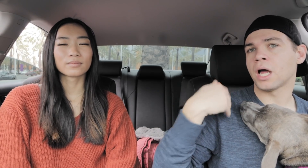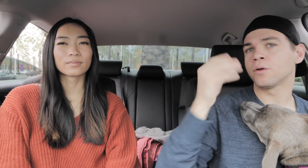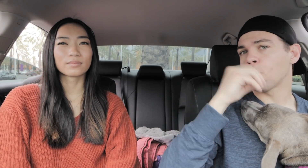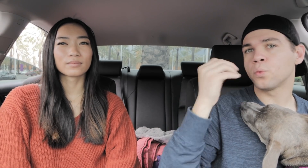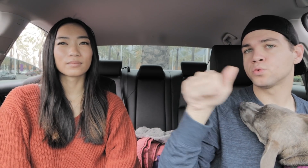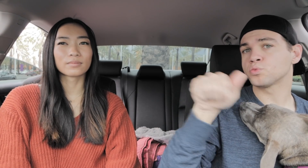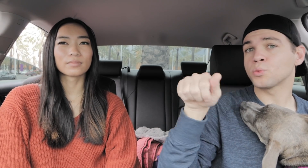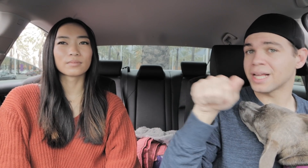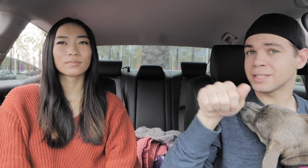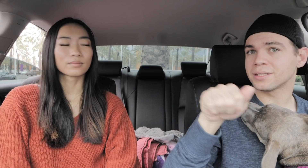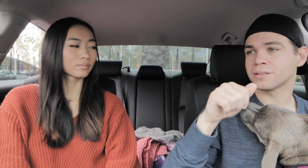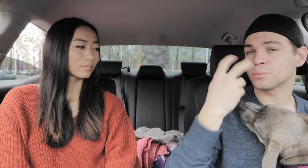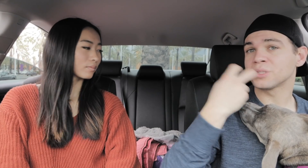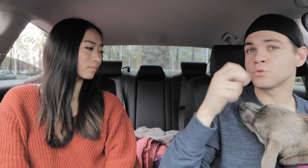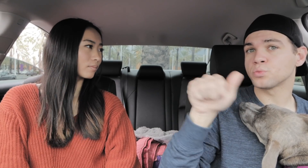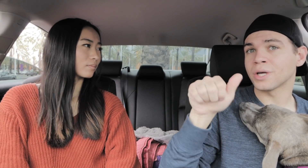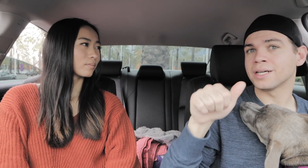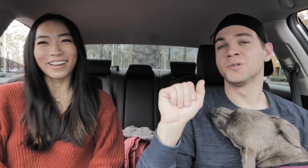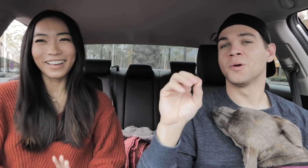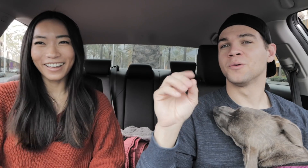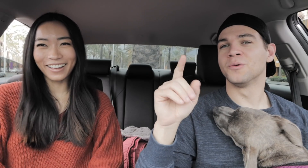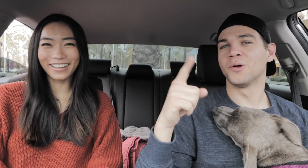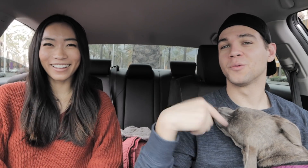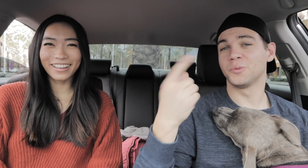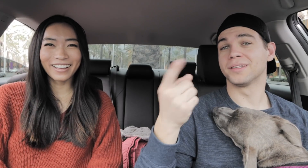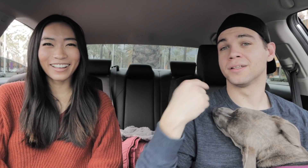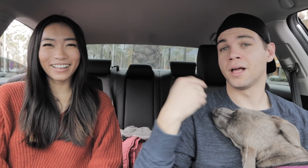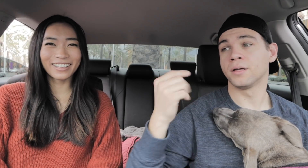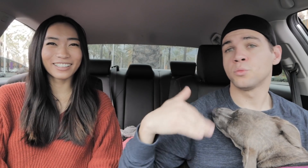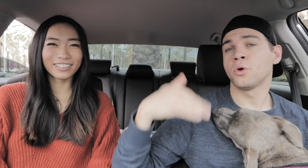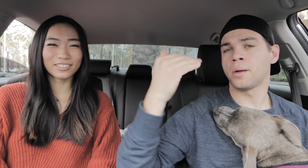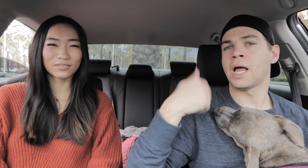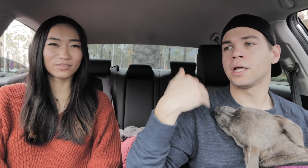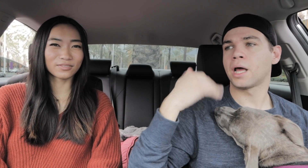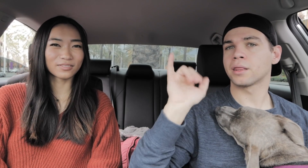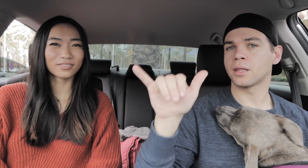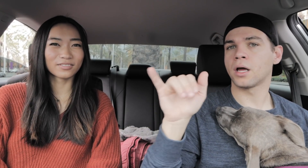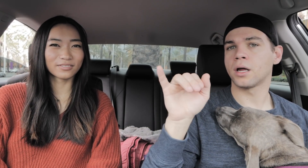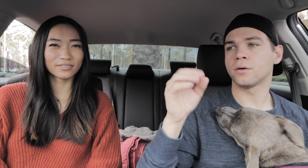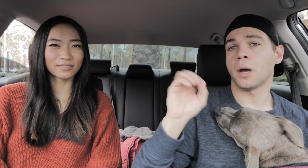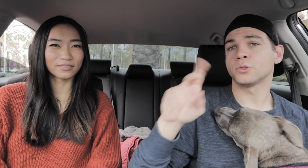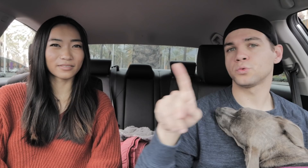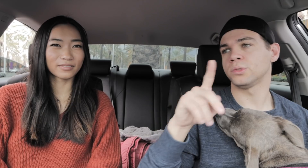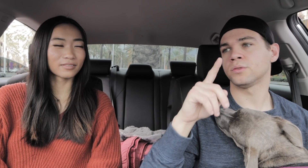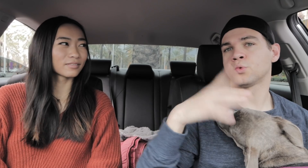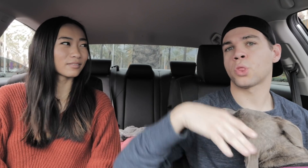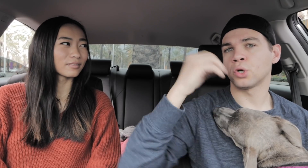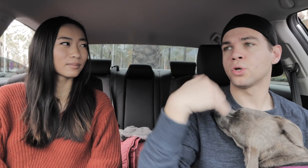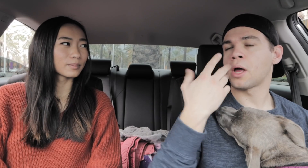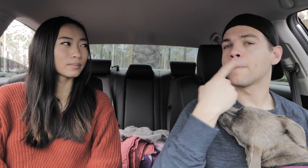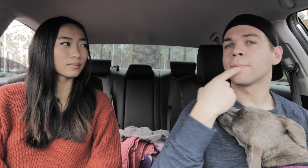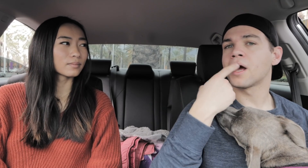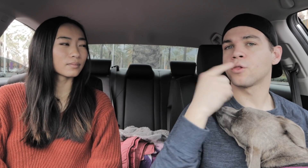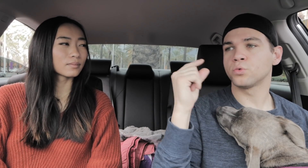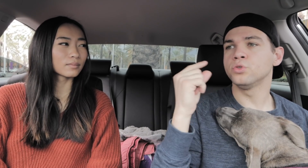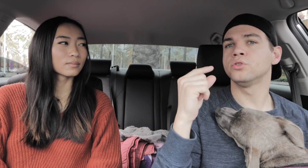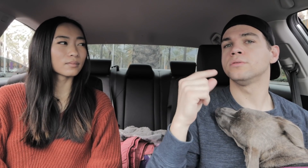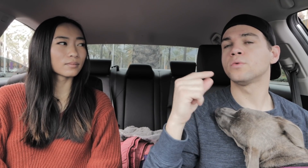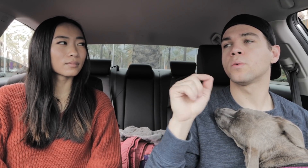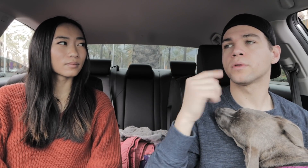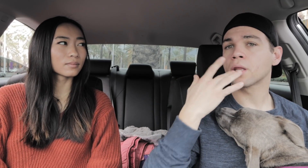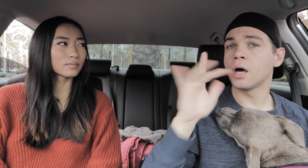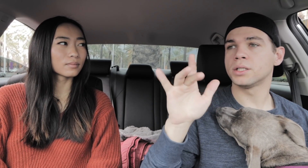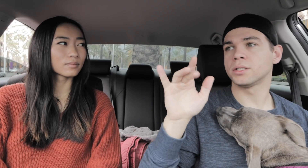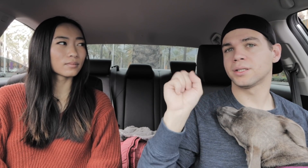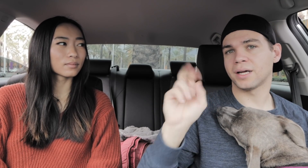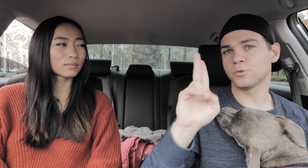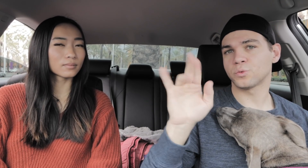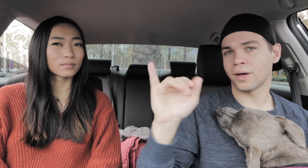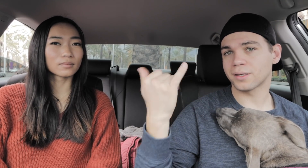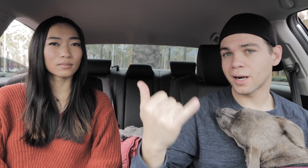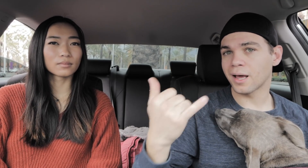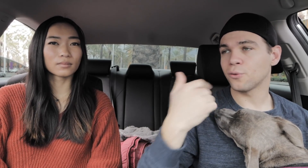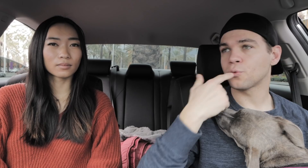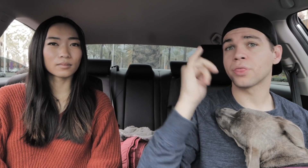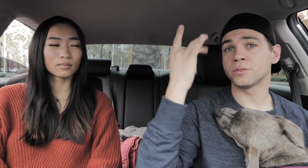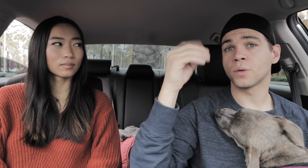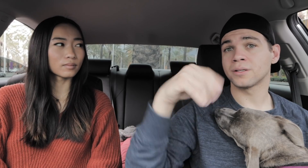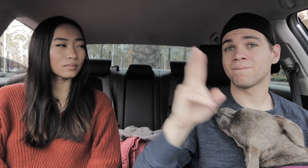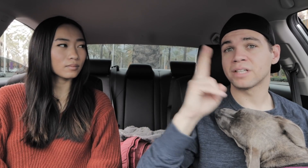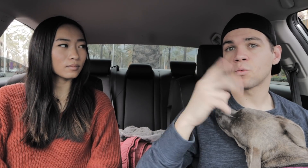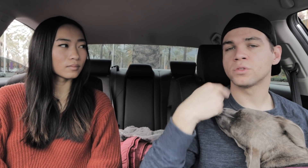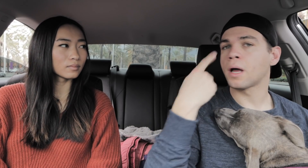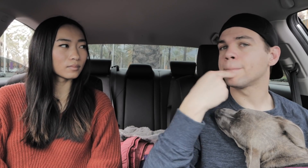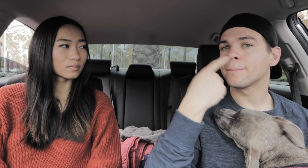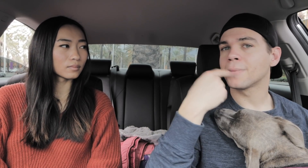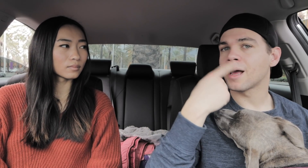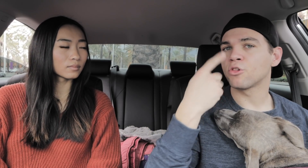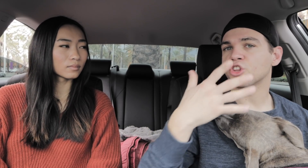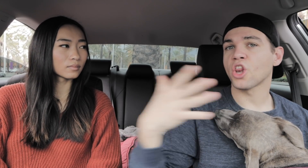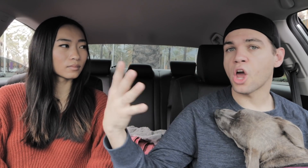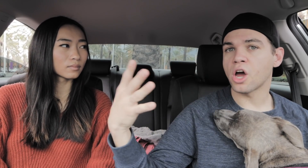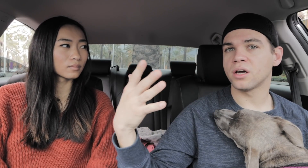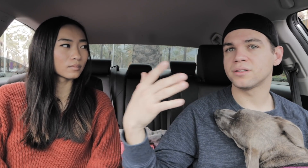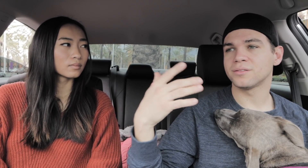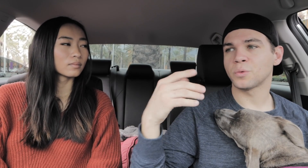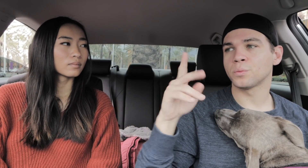because I'm not used to that person's vocabulary